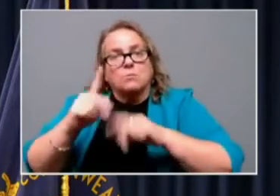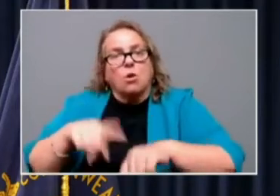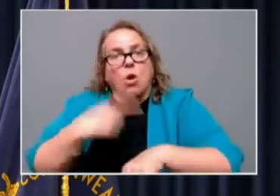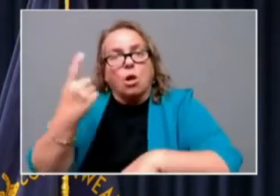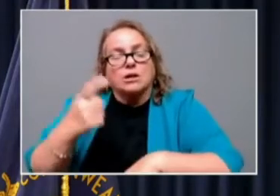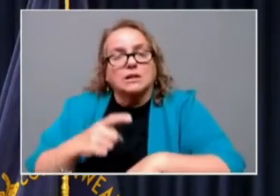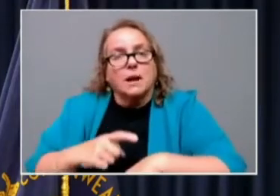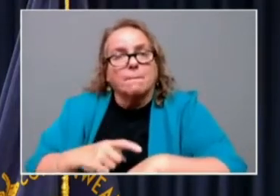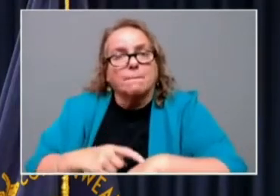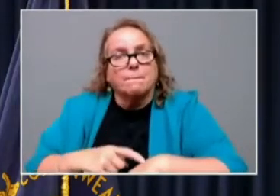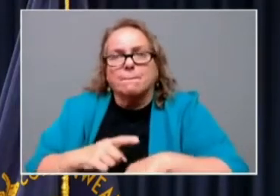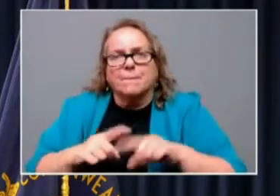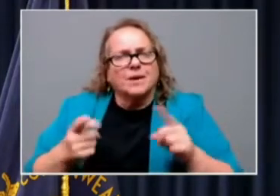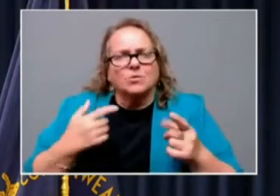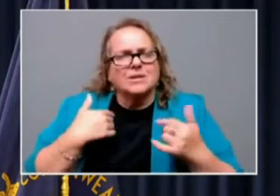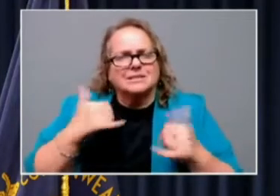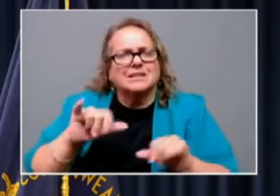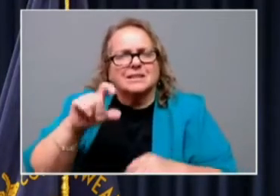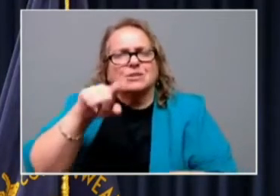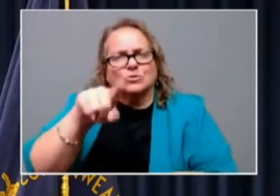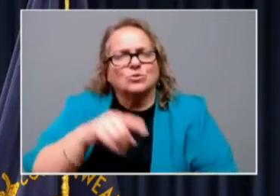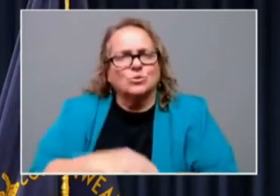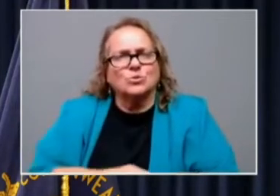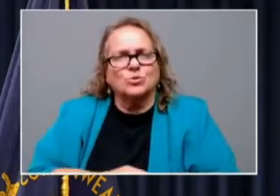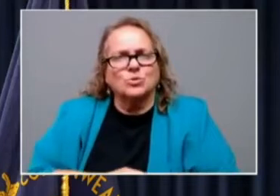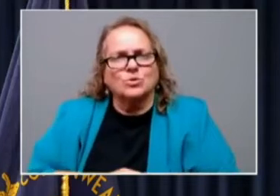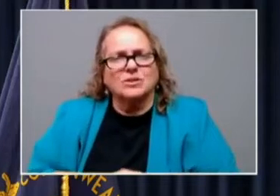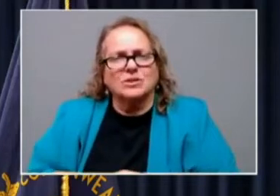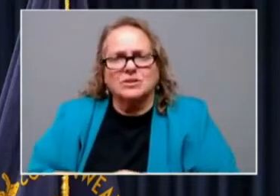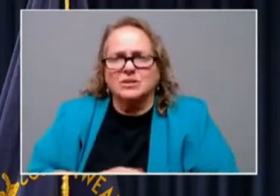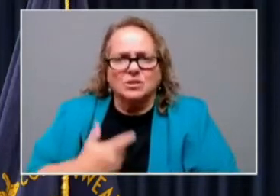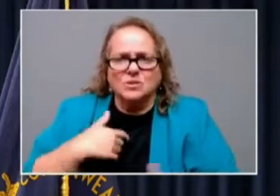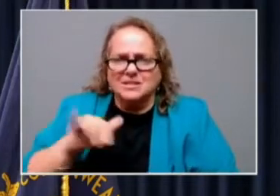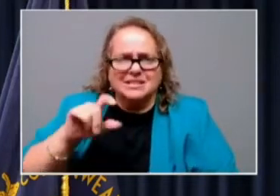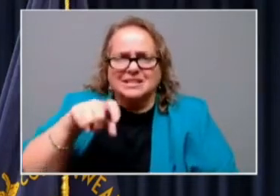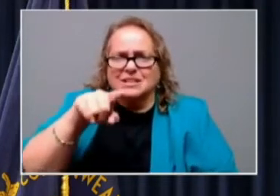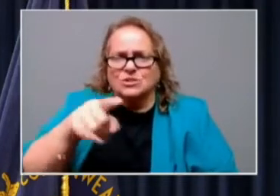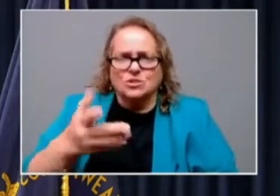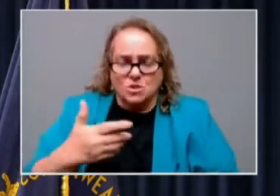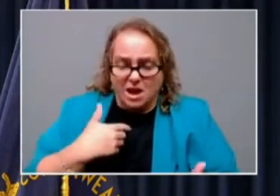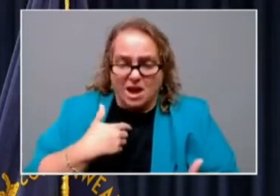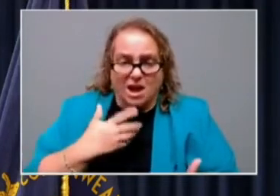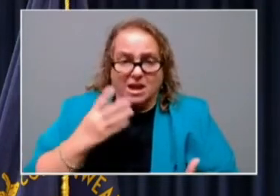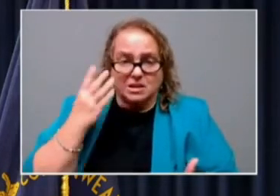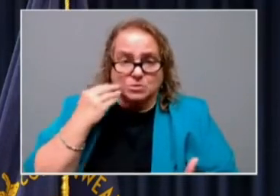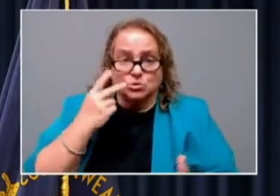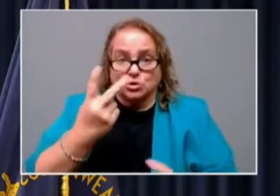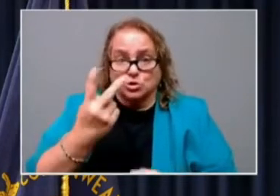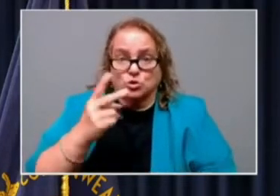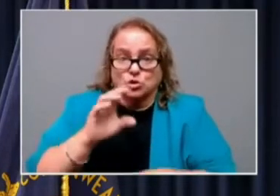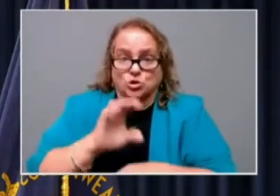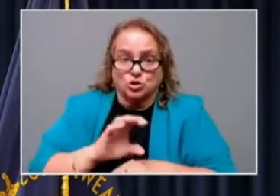but we still need you. And I was I got to experience to church services this weekend. I'm mind